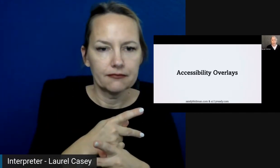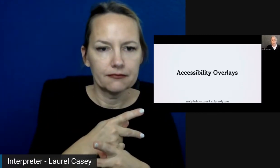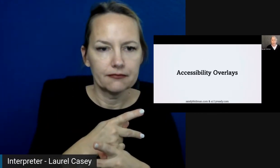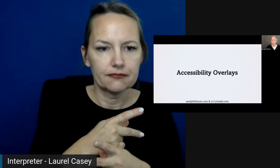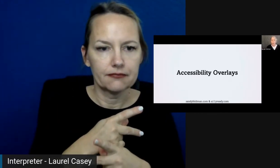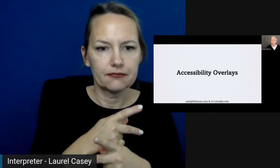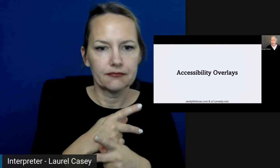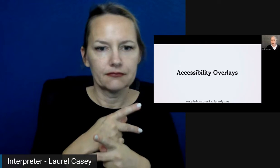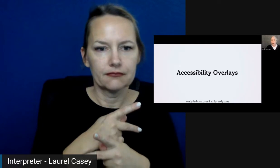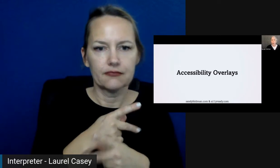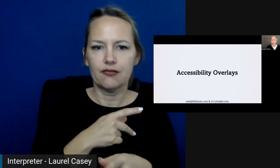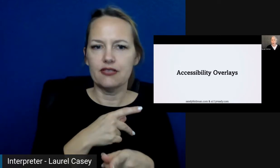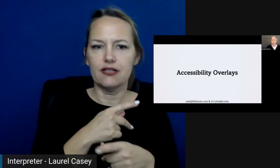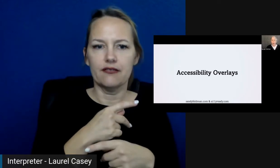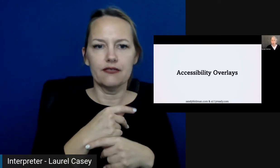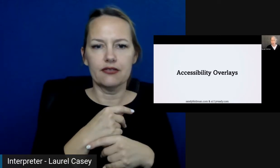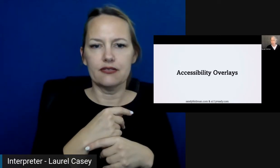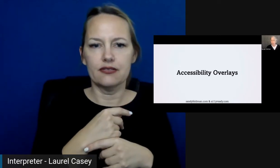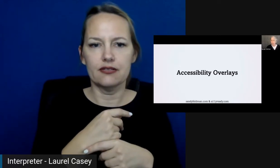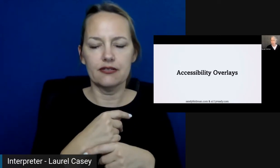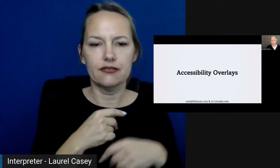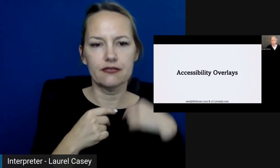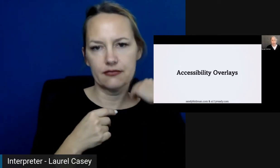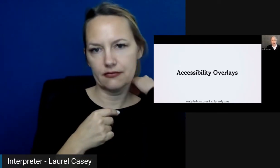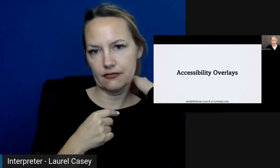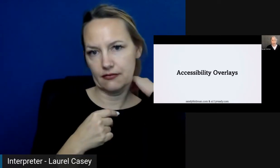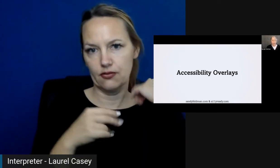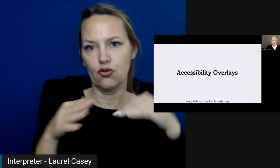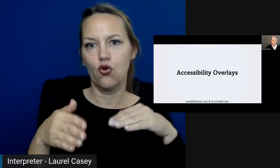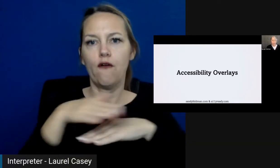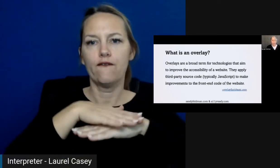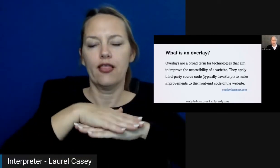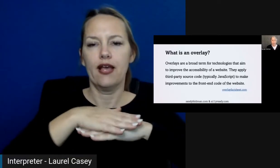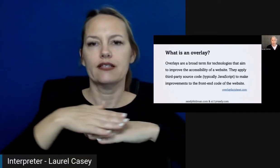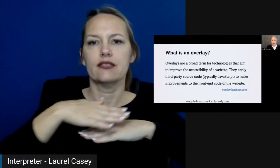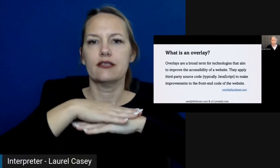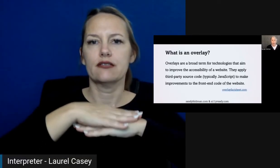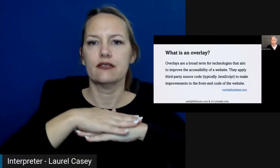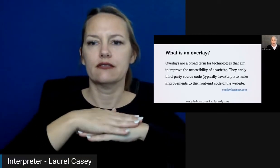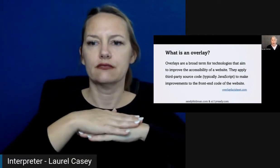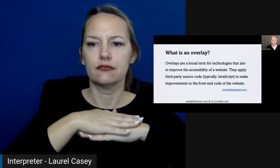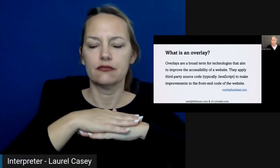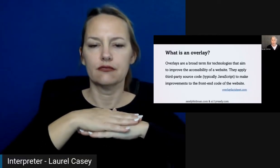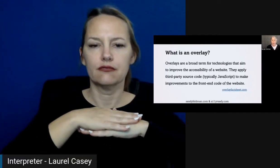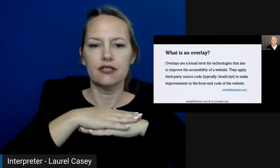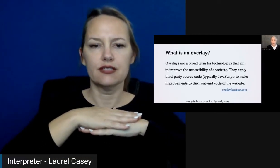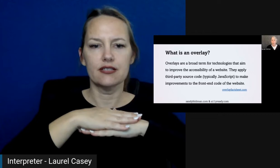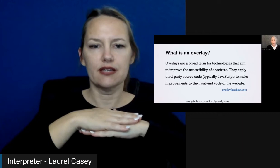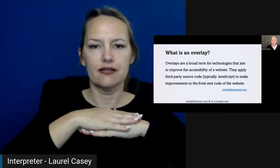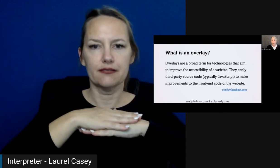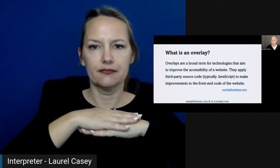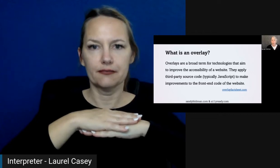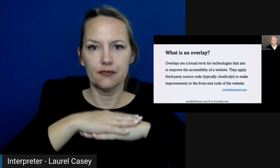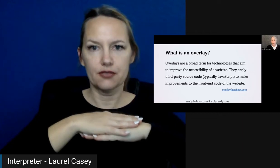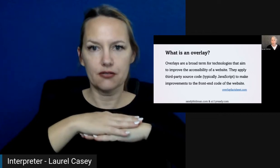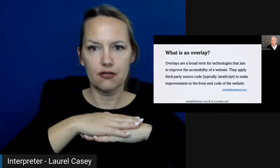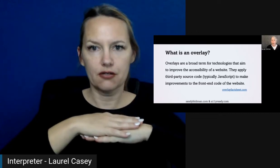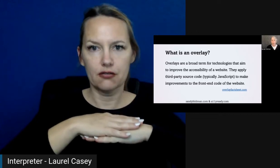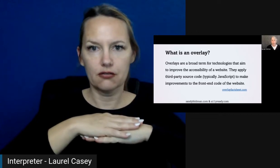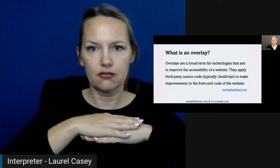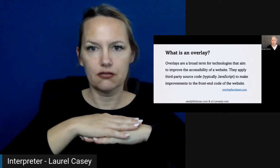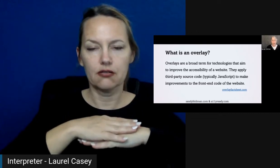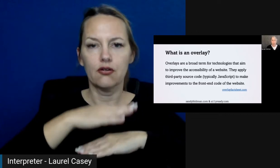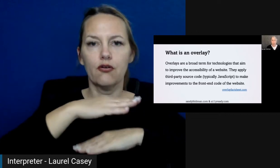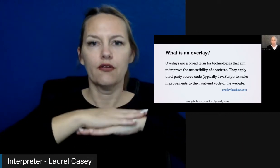And overlays are, I’m going to read here from the overlayfactsheet.com.